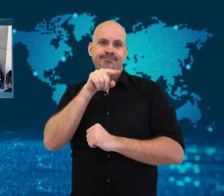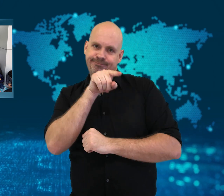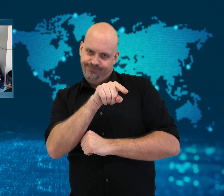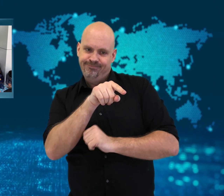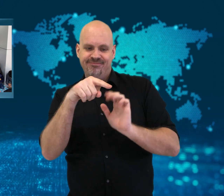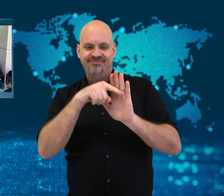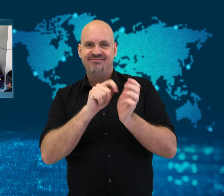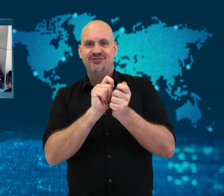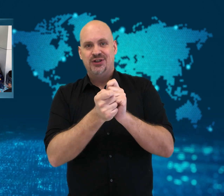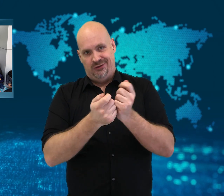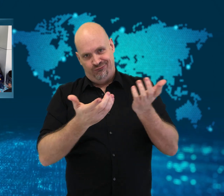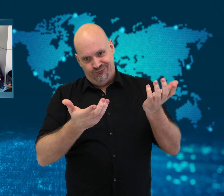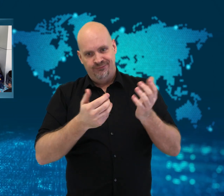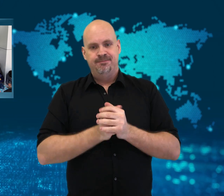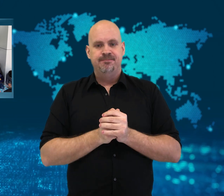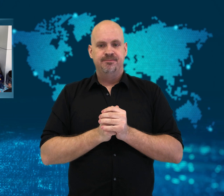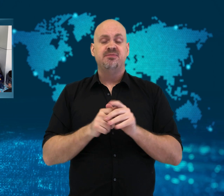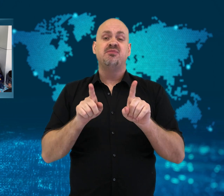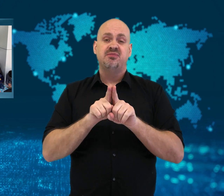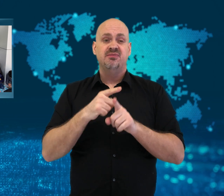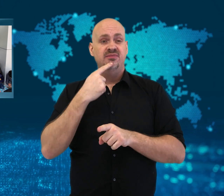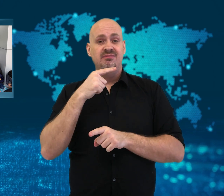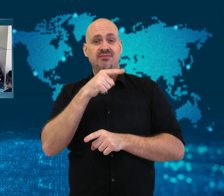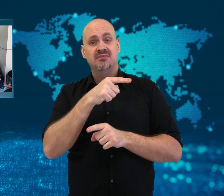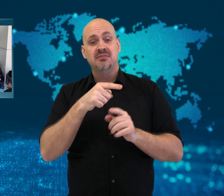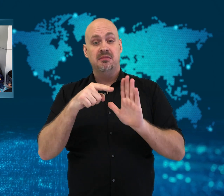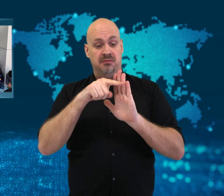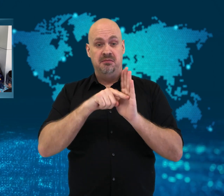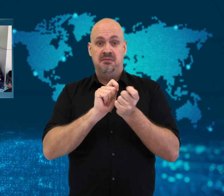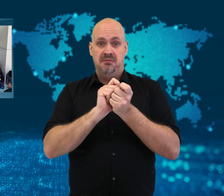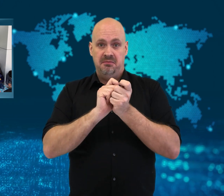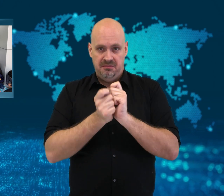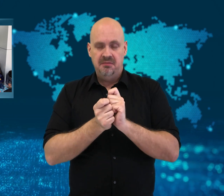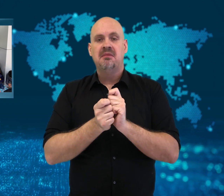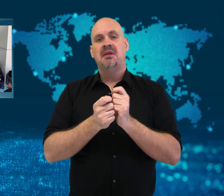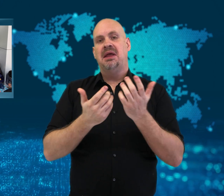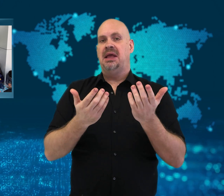immigration legislation for causing the surge.